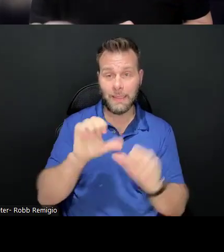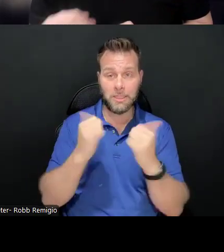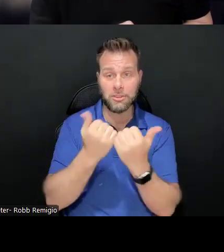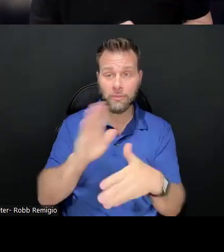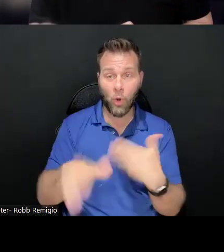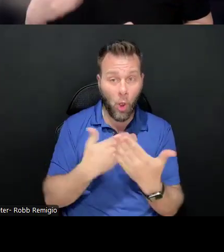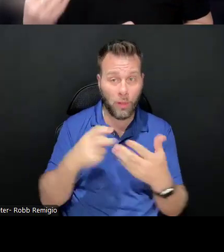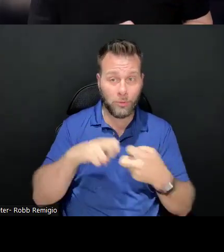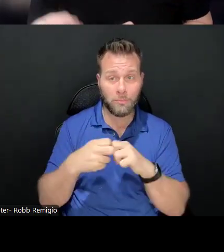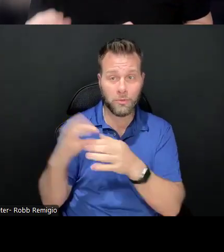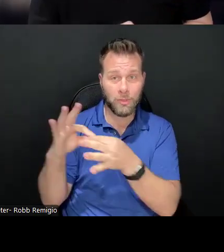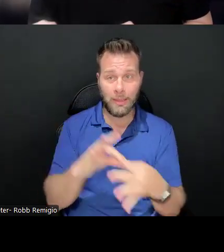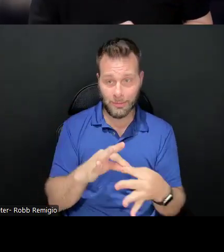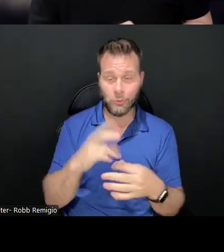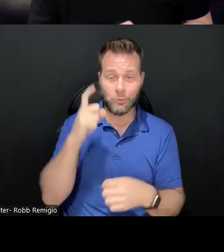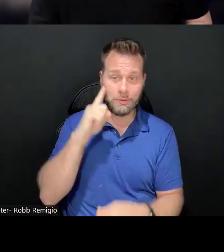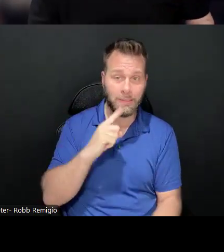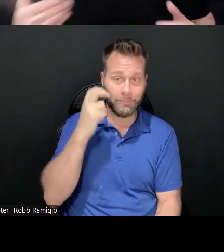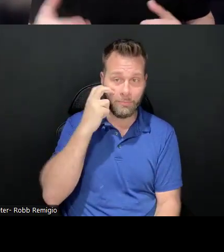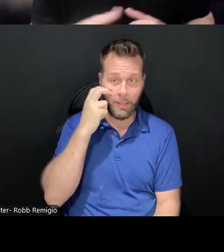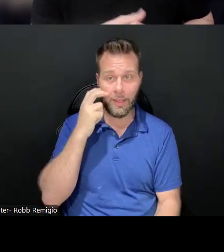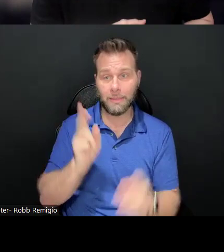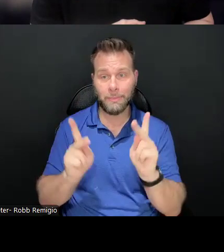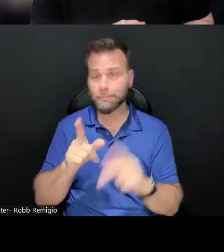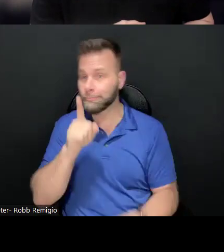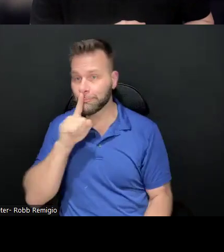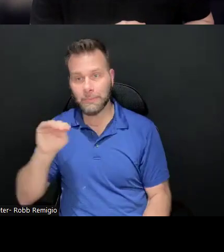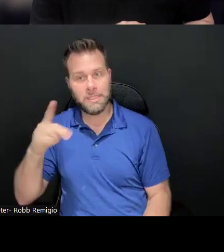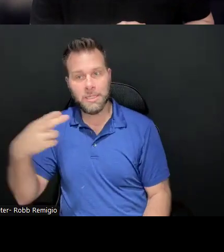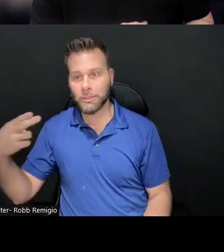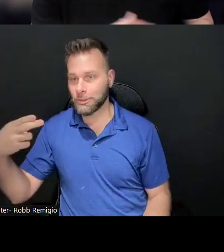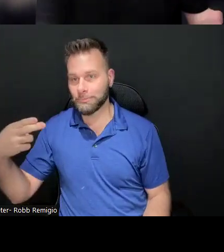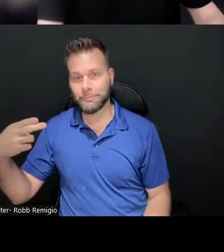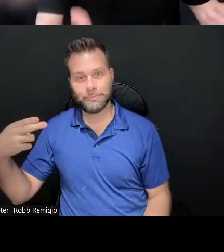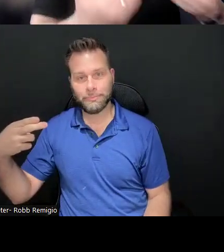lead agency for all issues related to Deaf-Blind Not The Commission For the